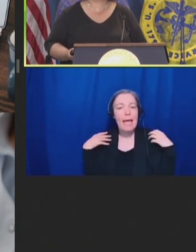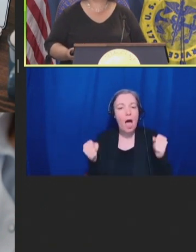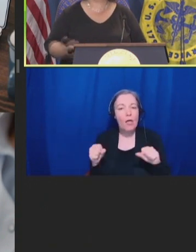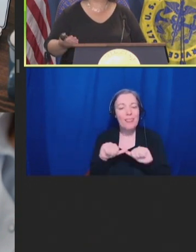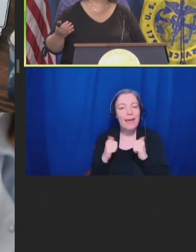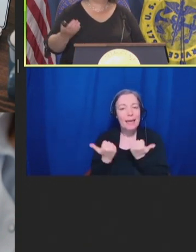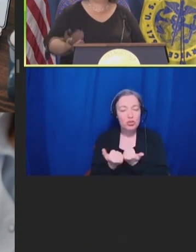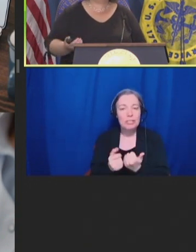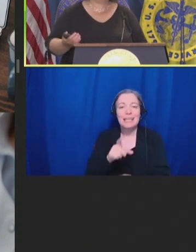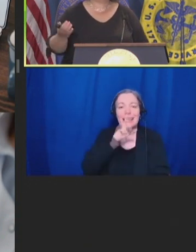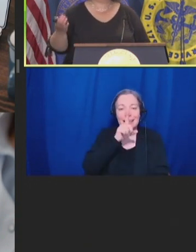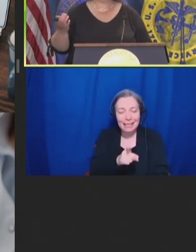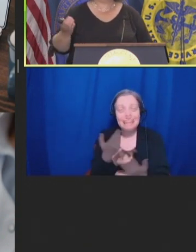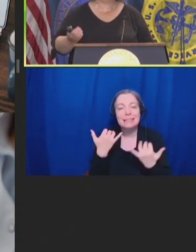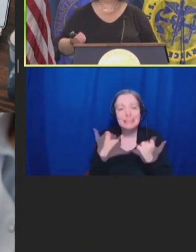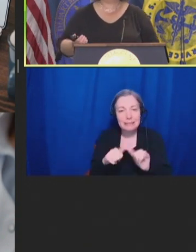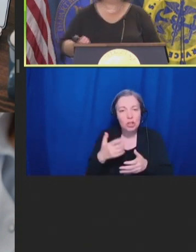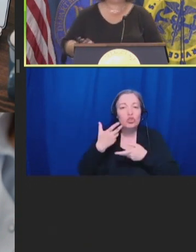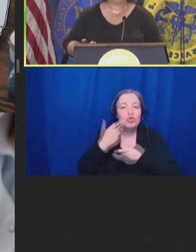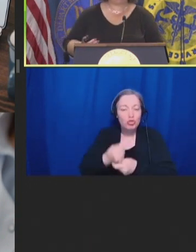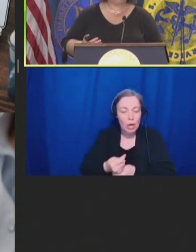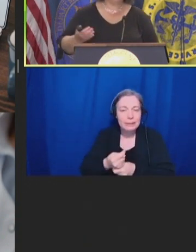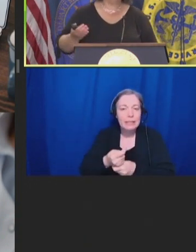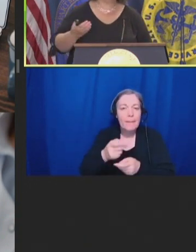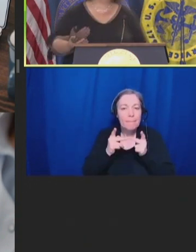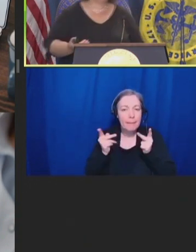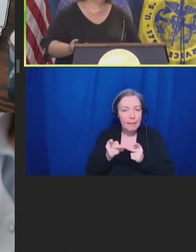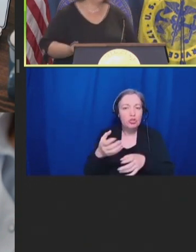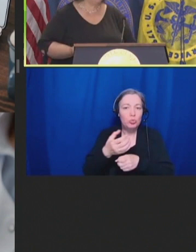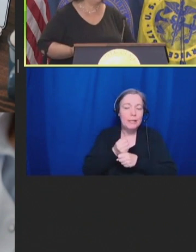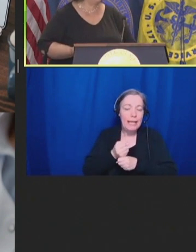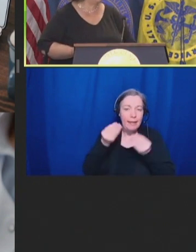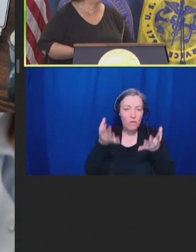while we may have kind of had a little bit of a backslide, we still are seen as trusted